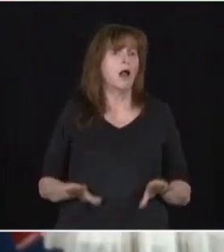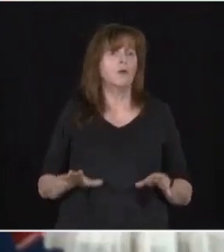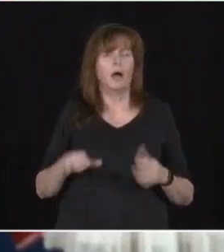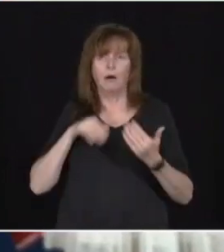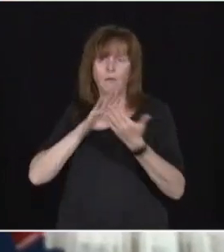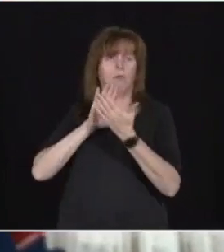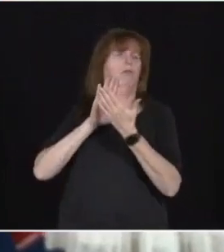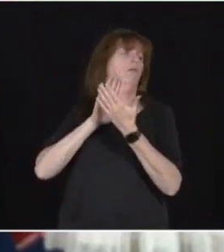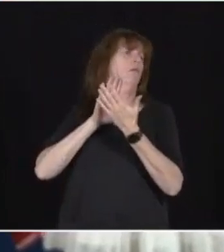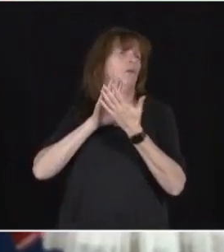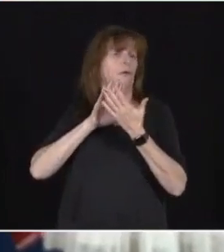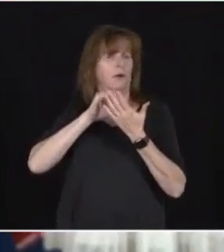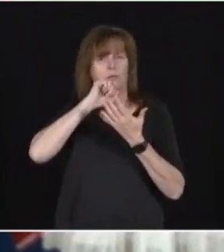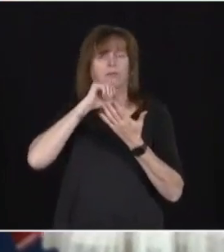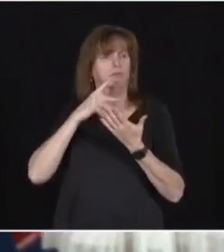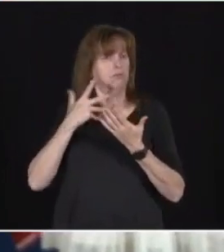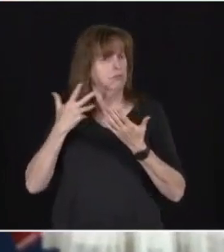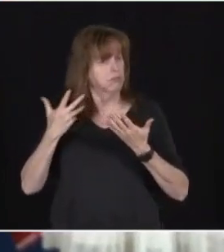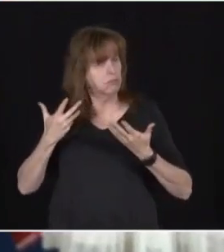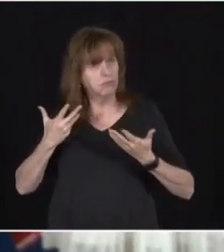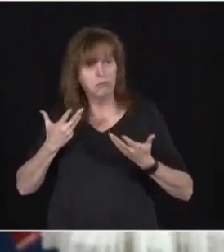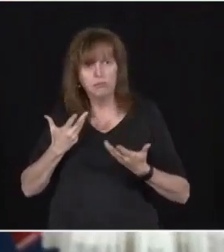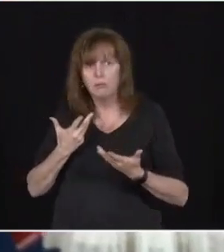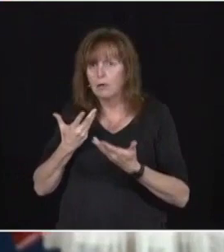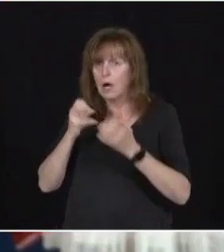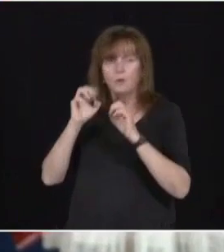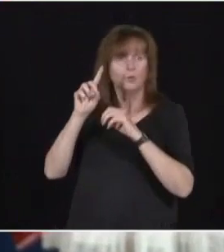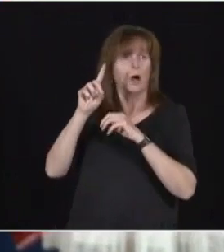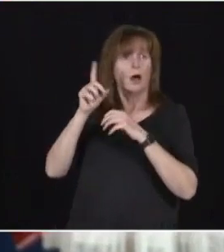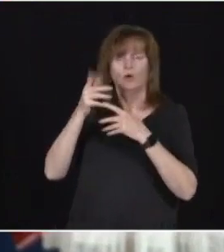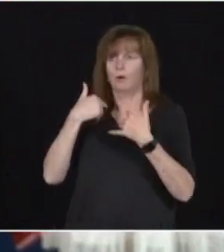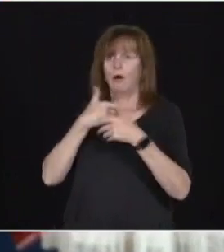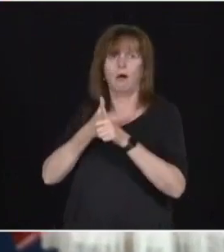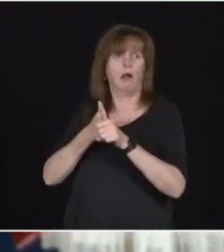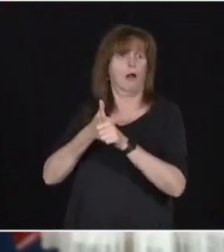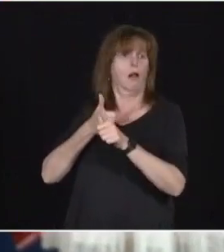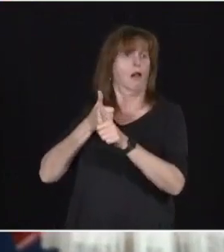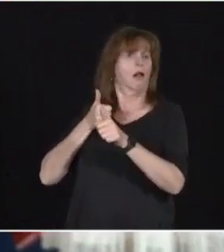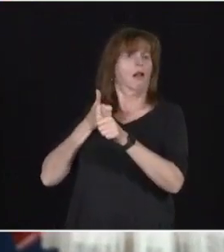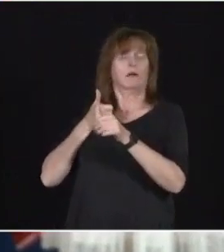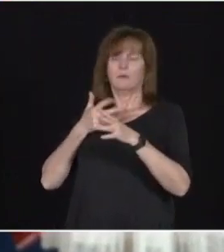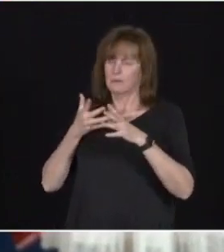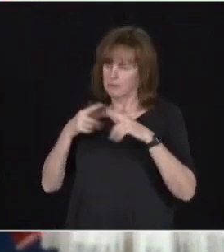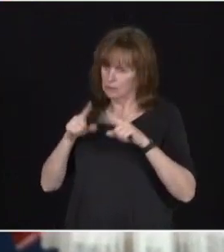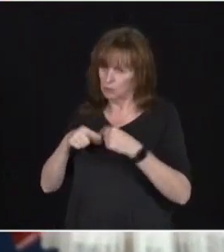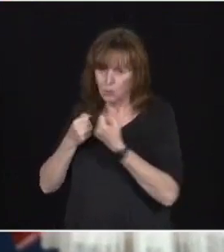There are kids who were already facing challenges he had in some respect, they are following -- falling behind. I think of